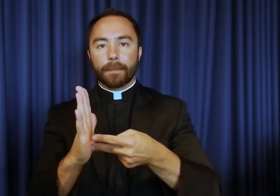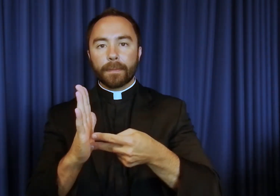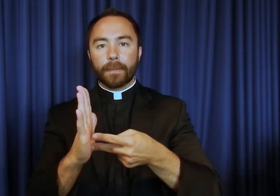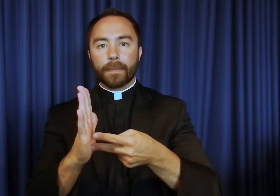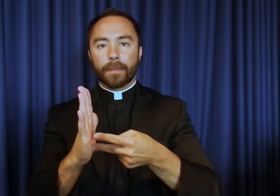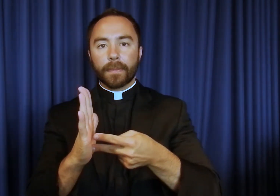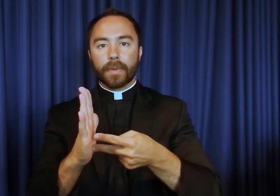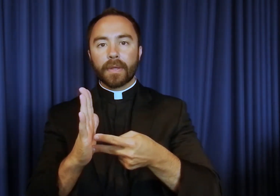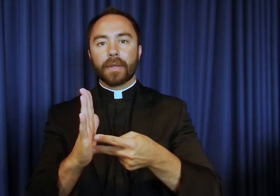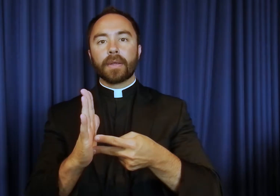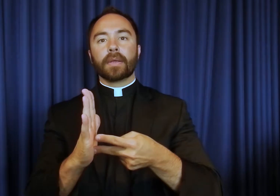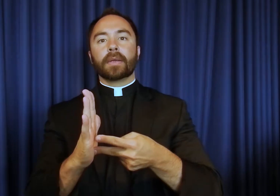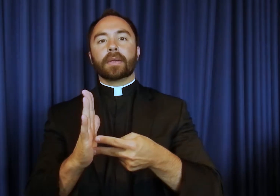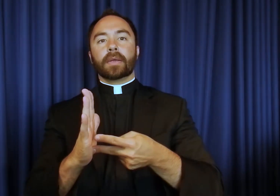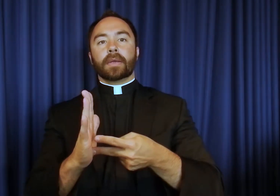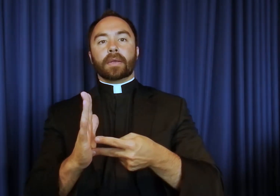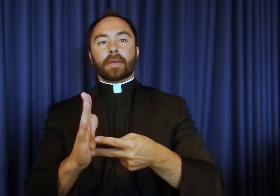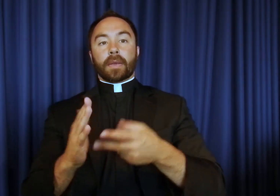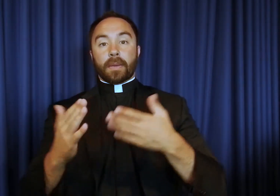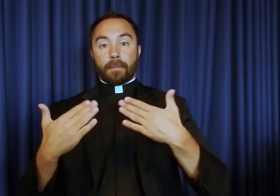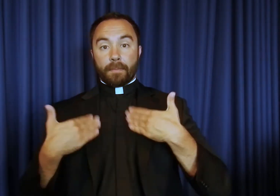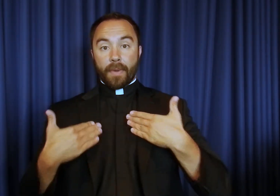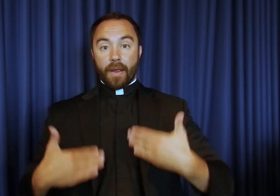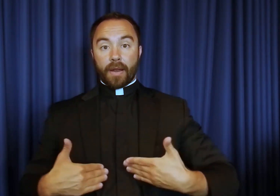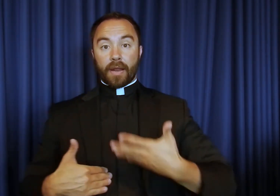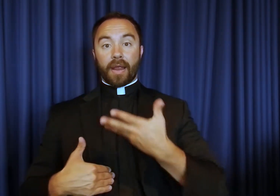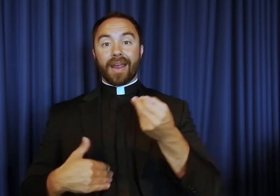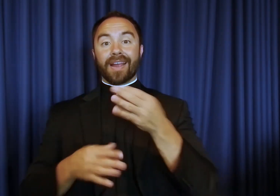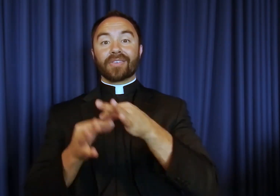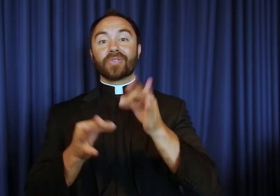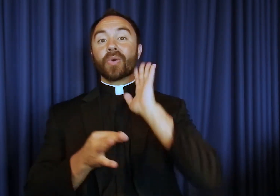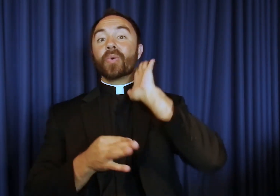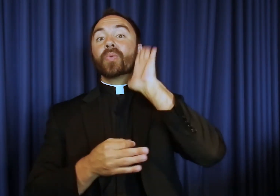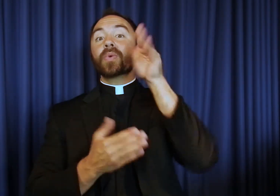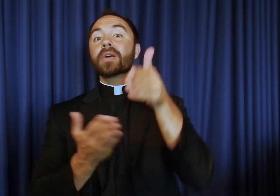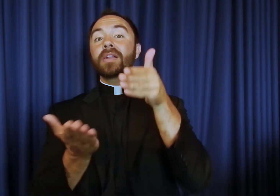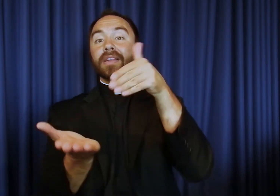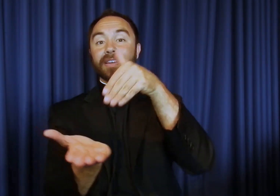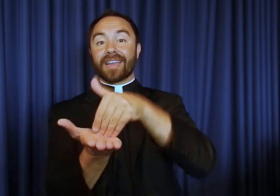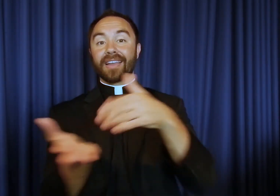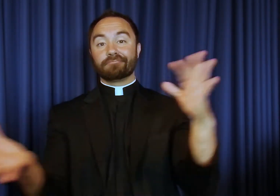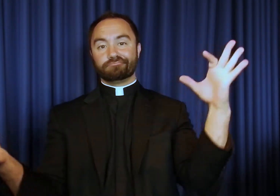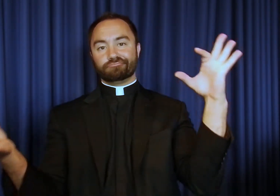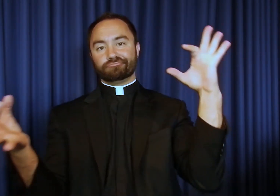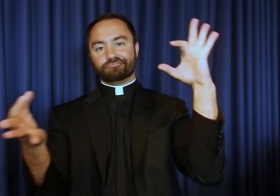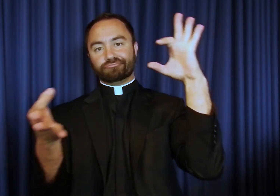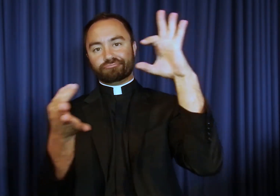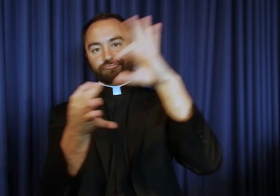heaven. So what that means for us and what we believe is that the body and the